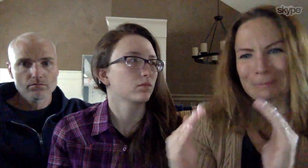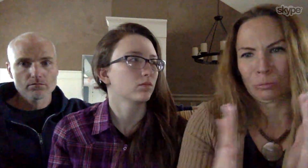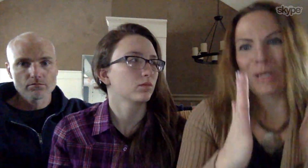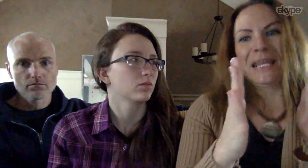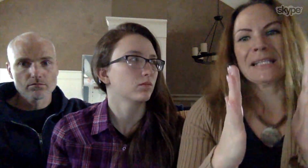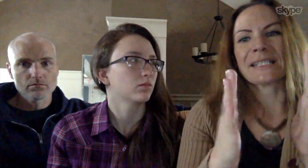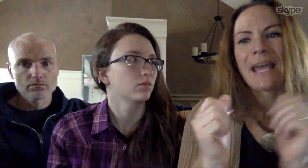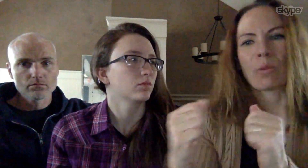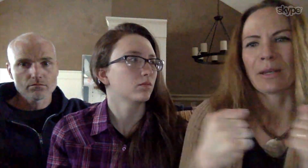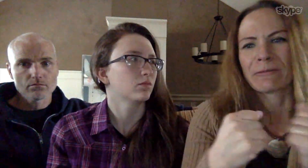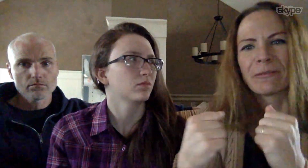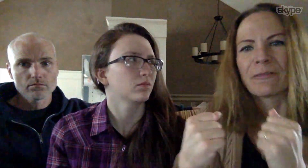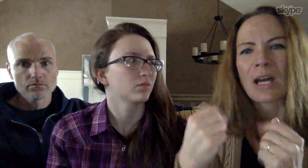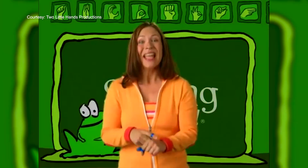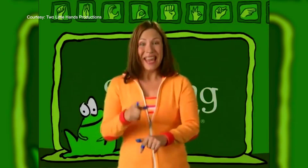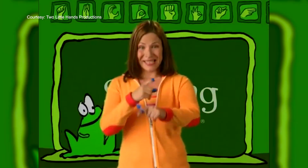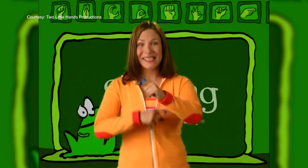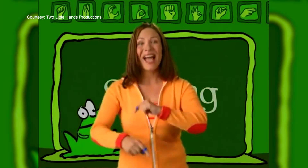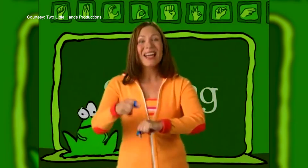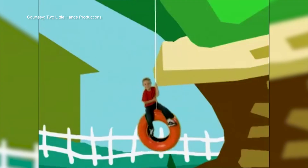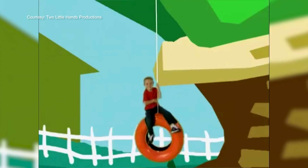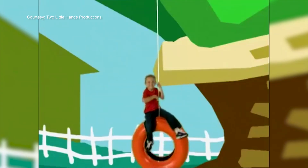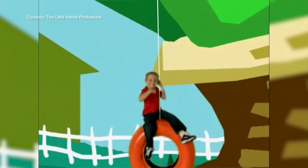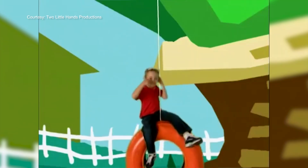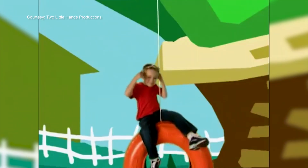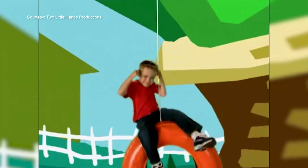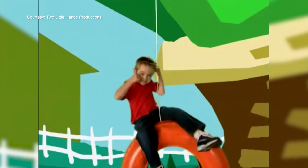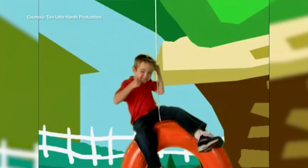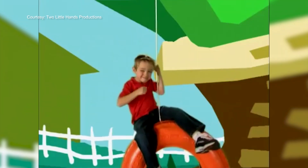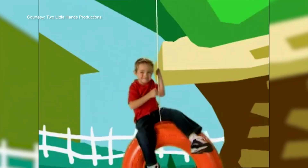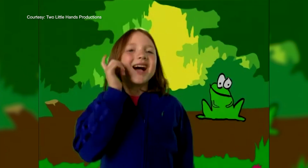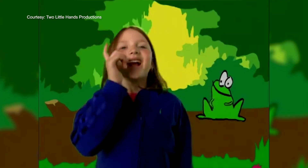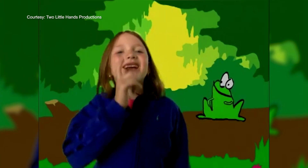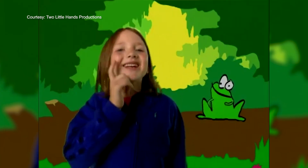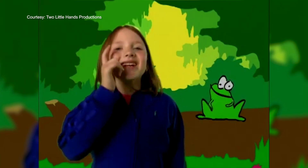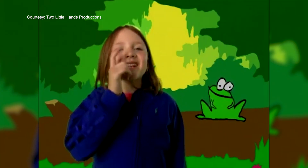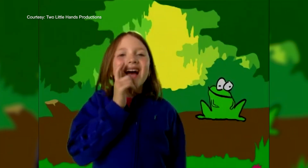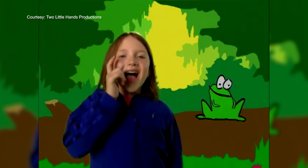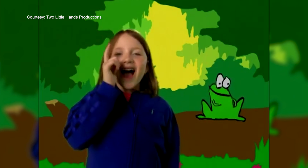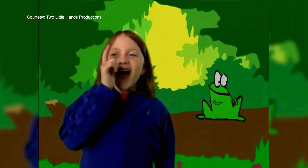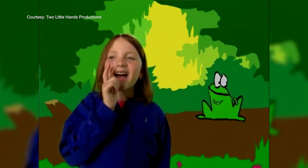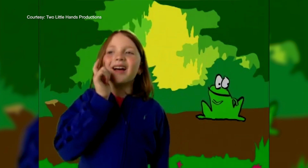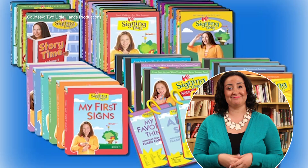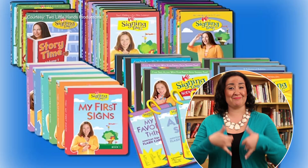that and we fought it." Video: "It’s signing time with Alex and Leah."